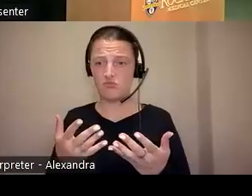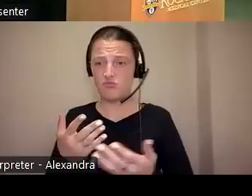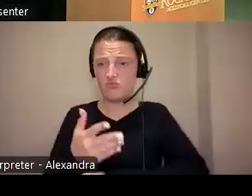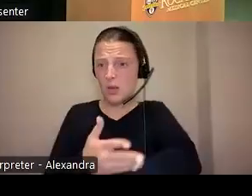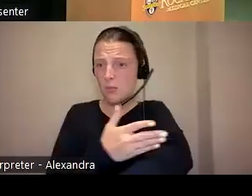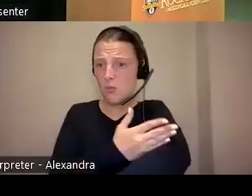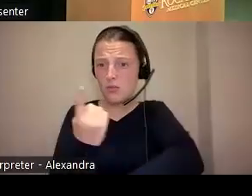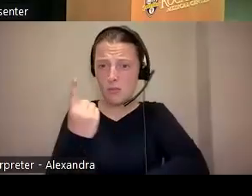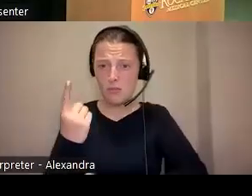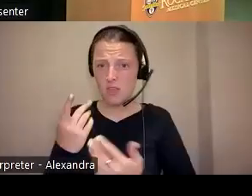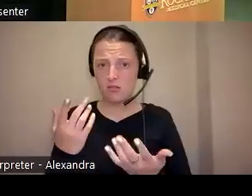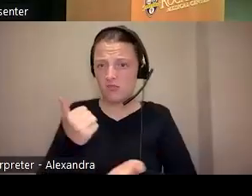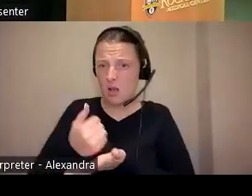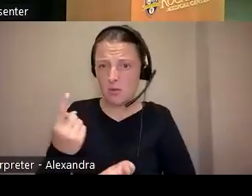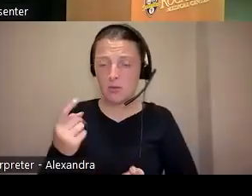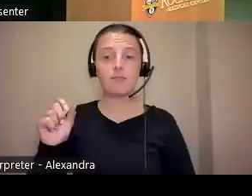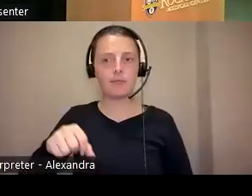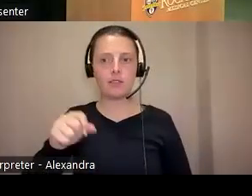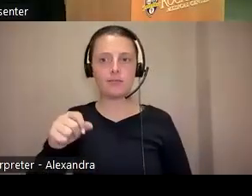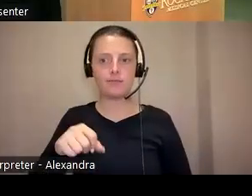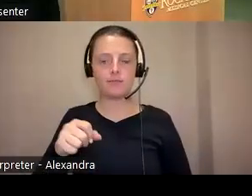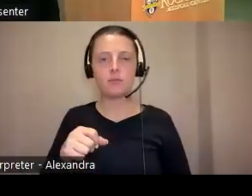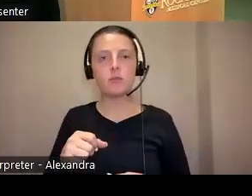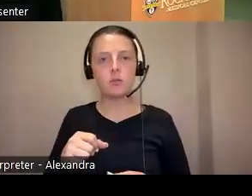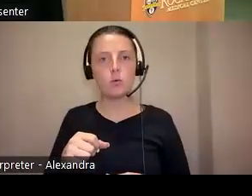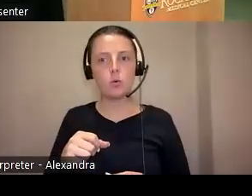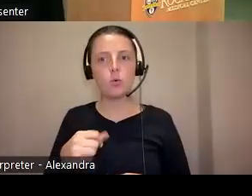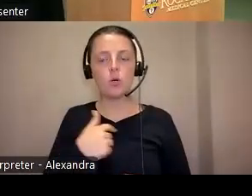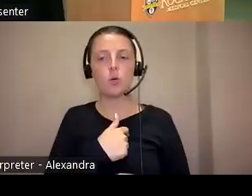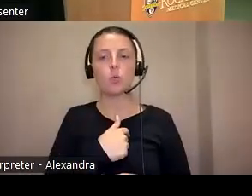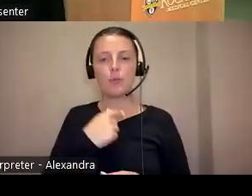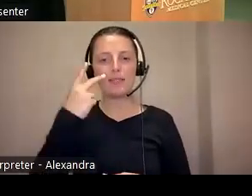um peers make an incredible difference in the lives of our patients including reduced relapse